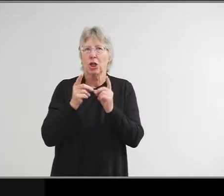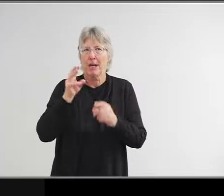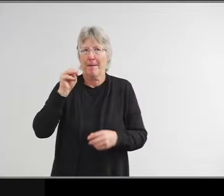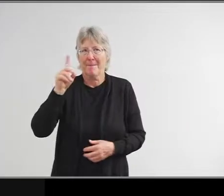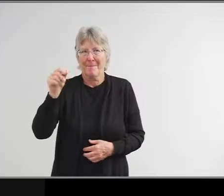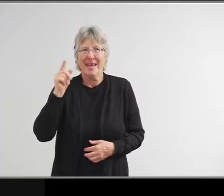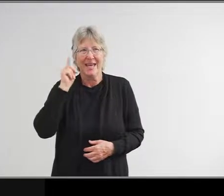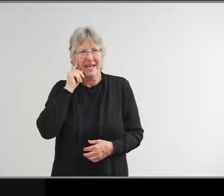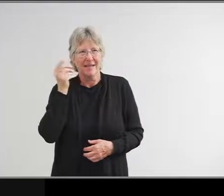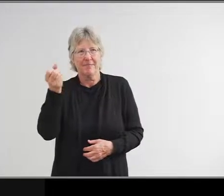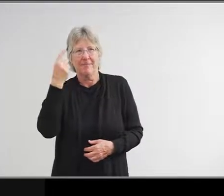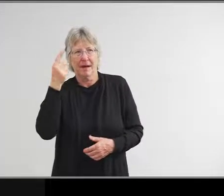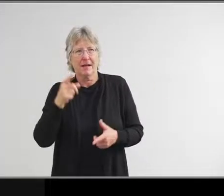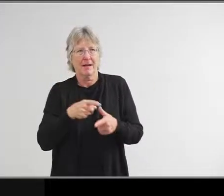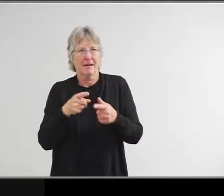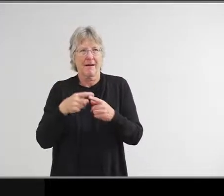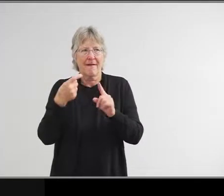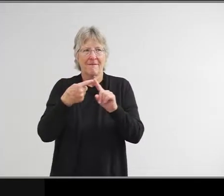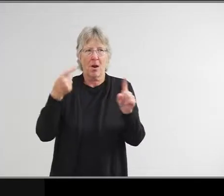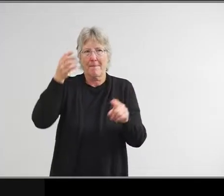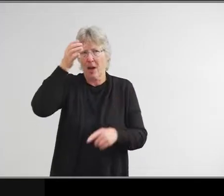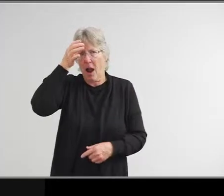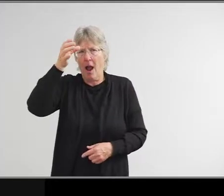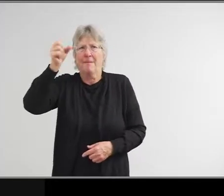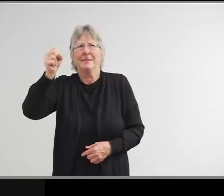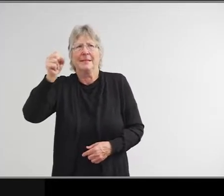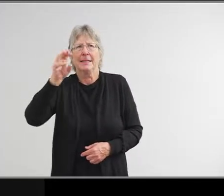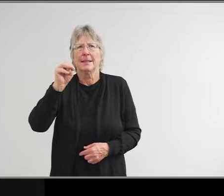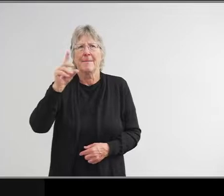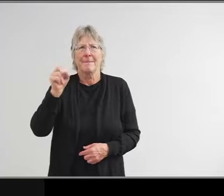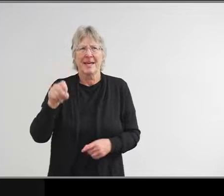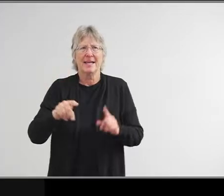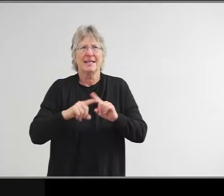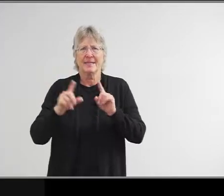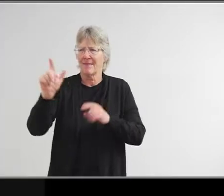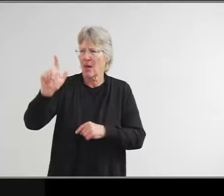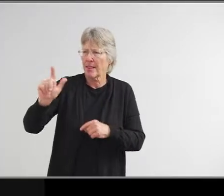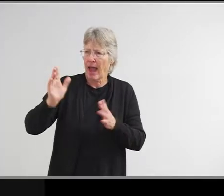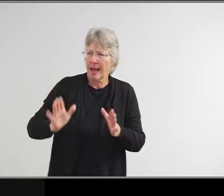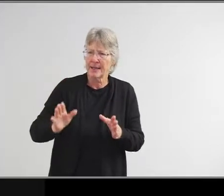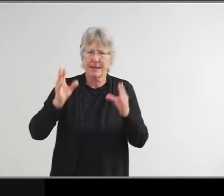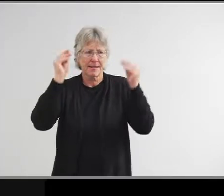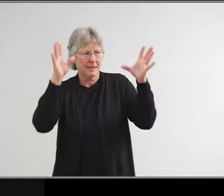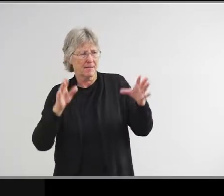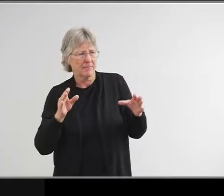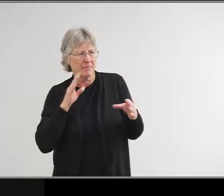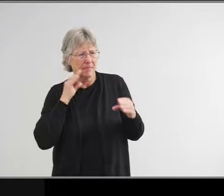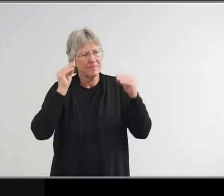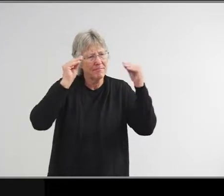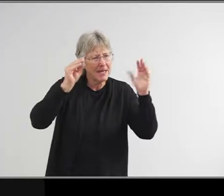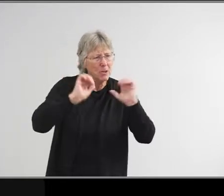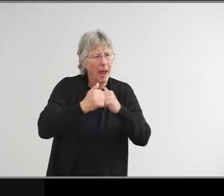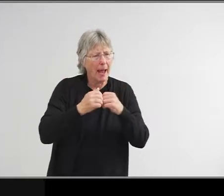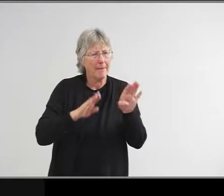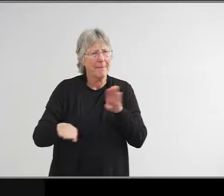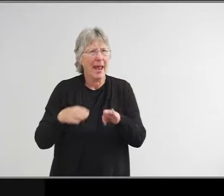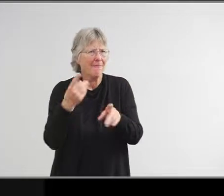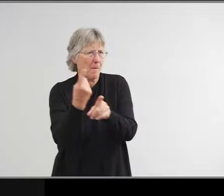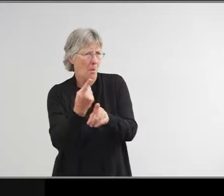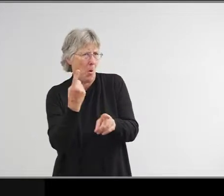adapted from Common Sense Media, teacher librarians instruct students to interact appropriately online, secure their personal information